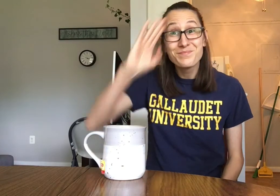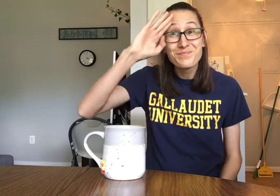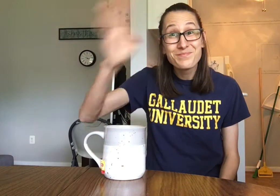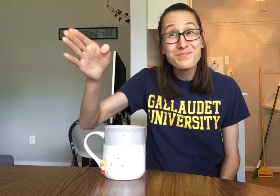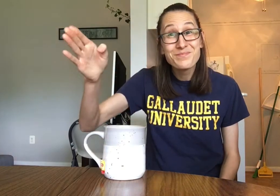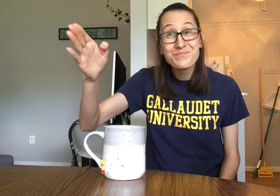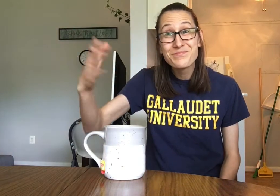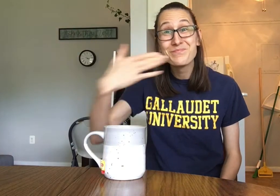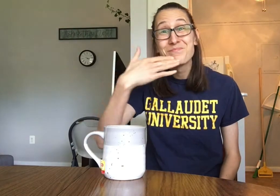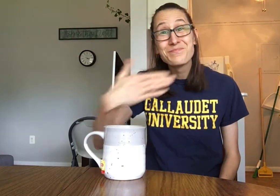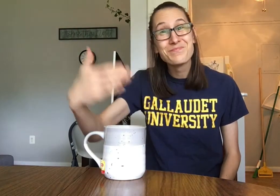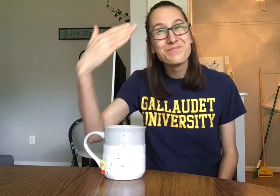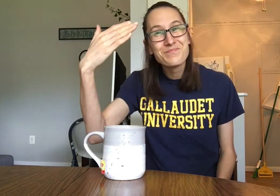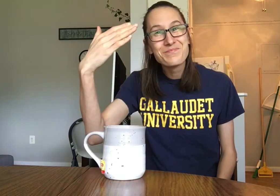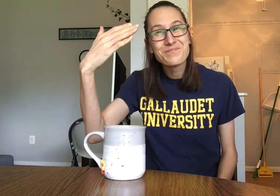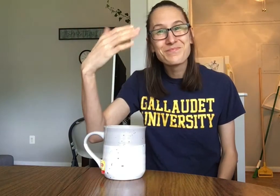Oh, hello! Good morning